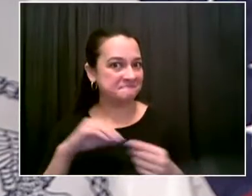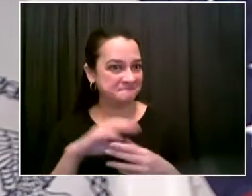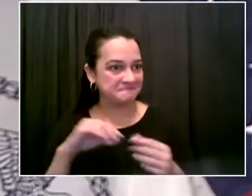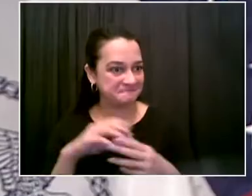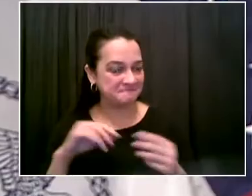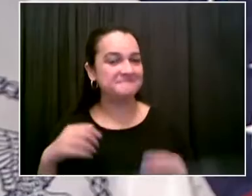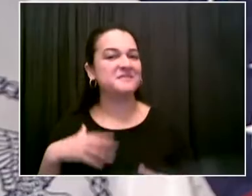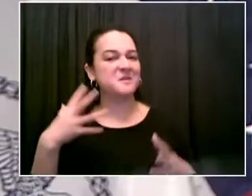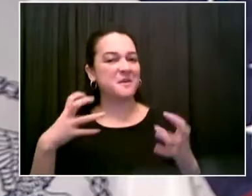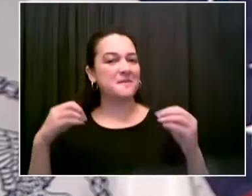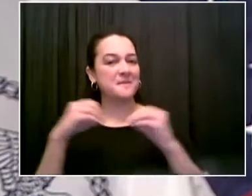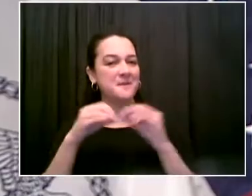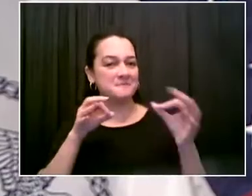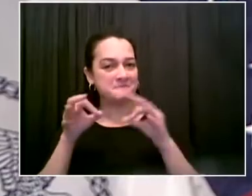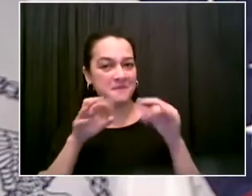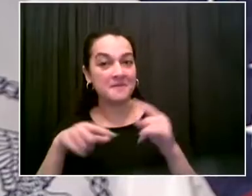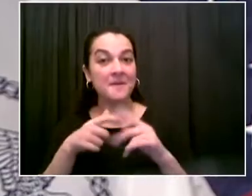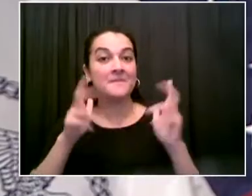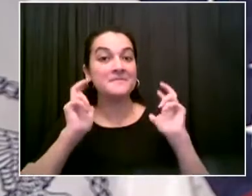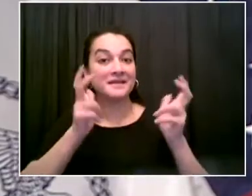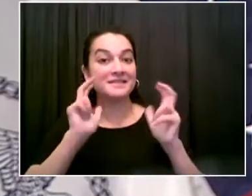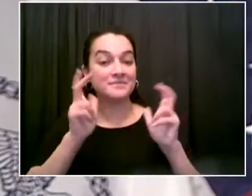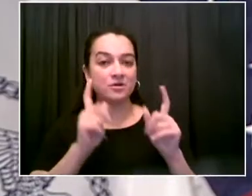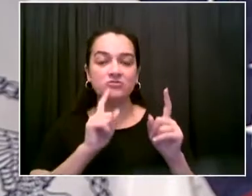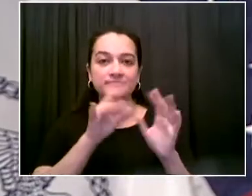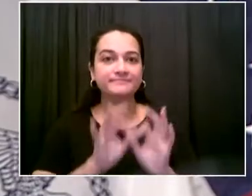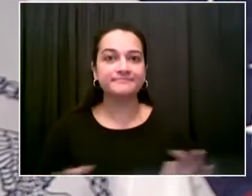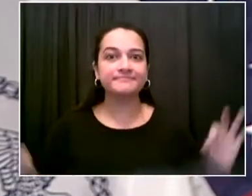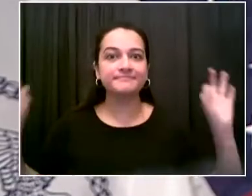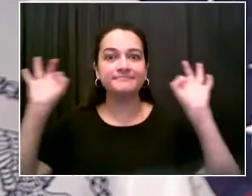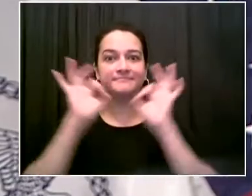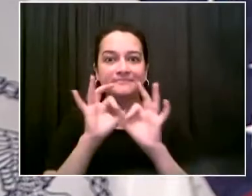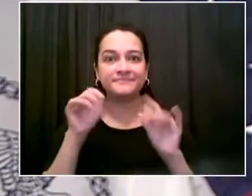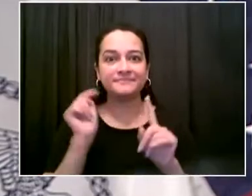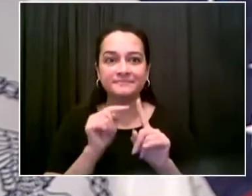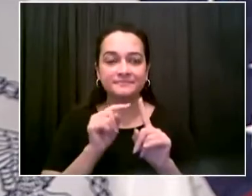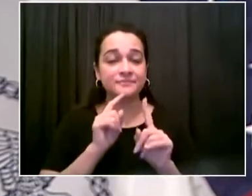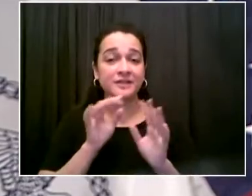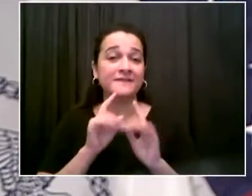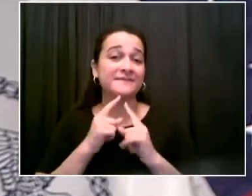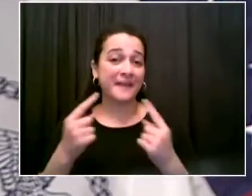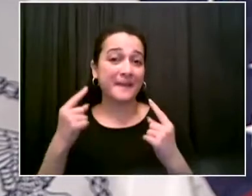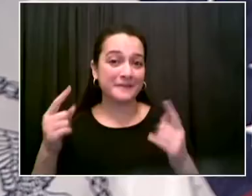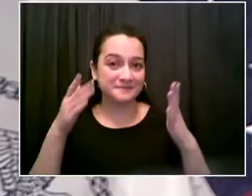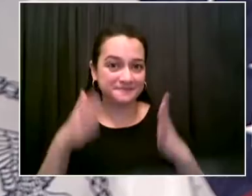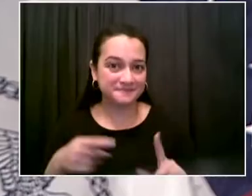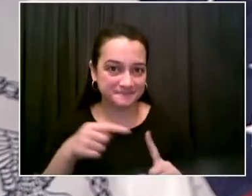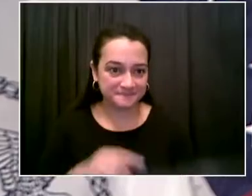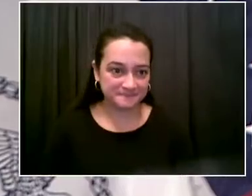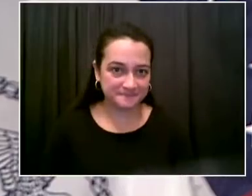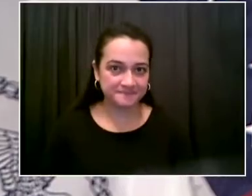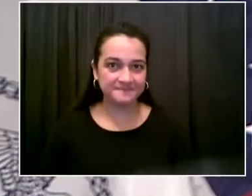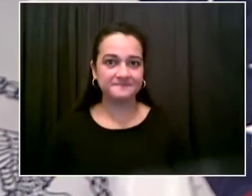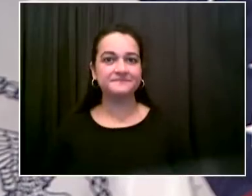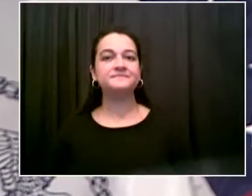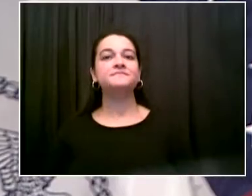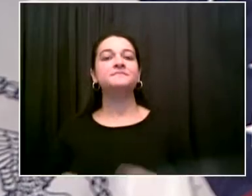US TODAY. THANK YOU. STAYING ON THIS TOPIC FOR ONE SECOND, THIS